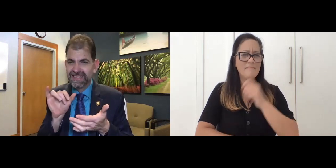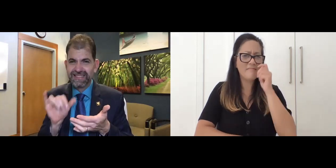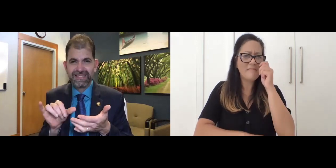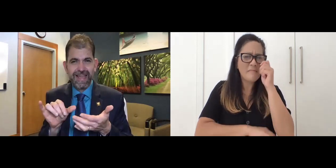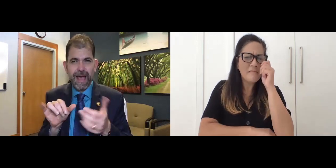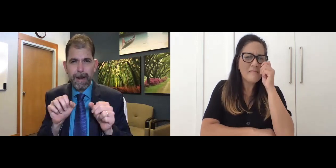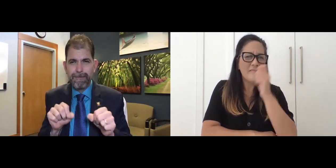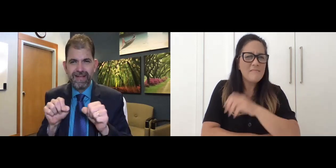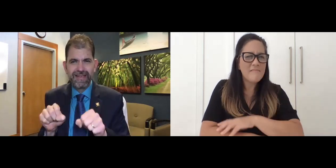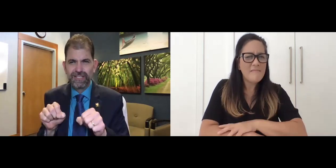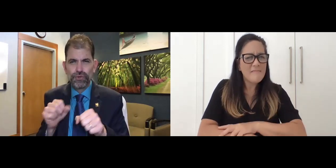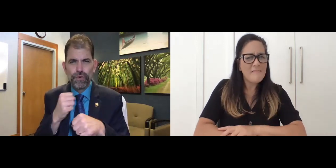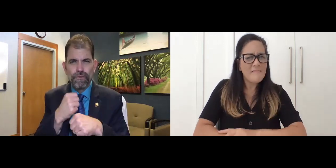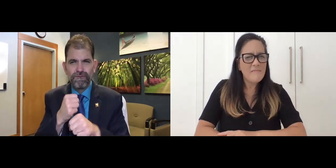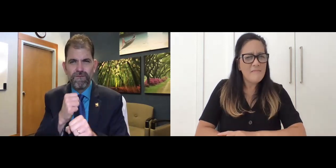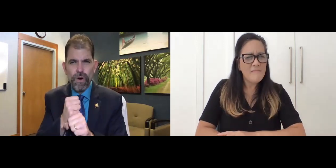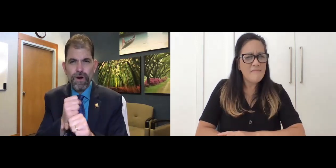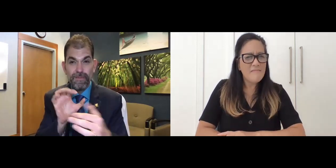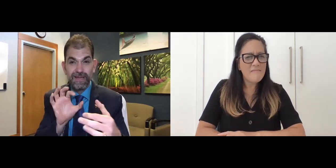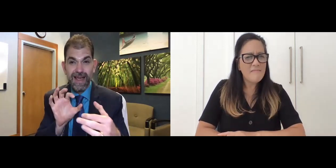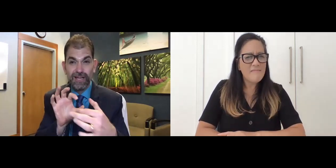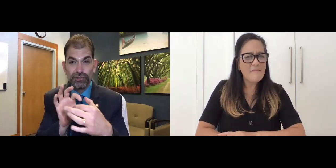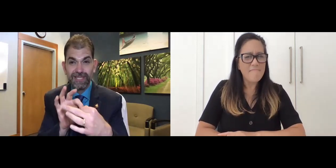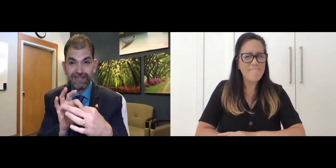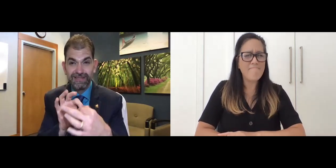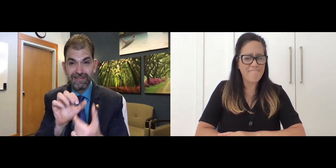one shared barrier. They just it's very hard to overcome